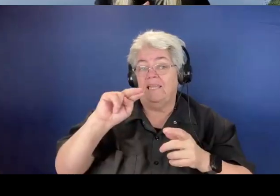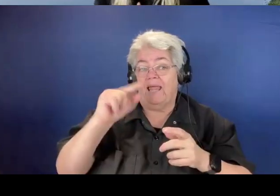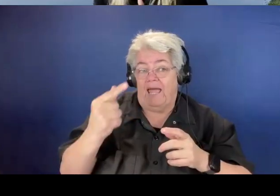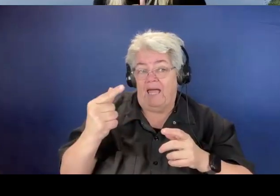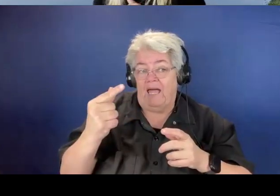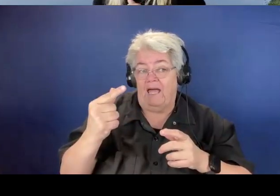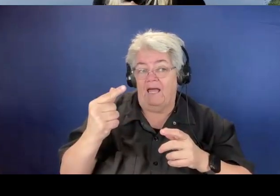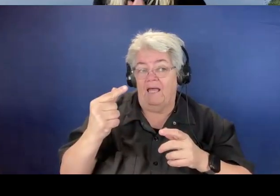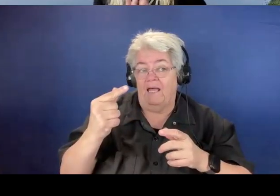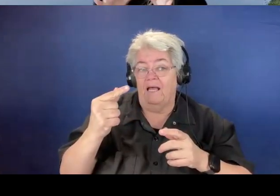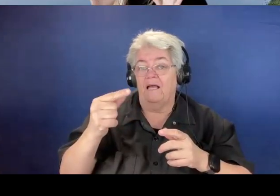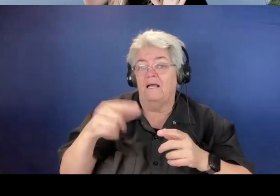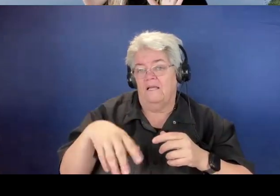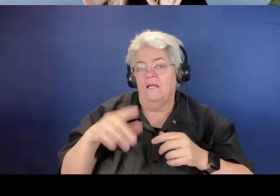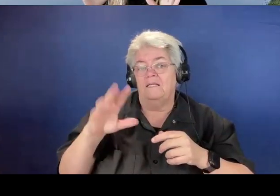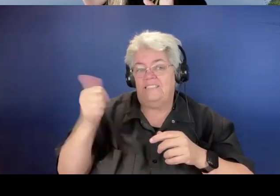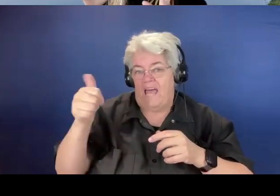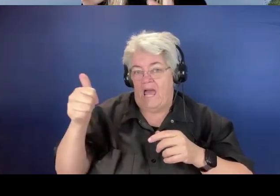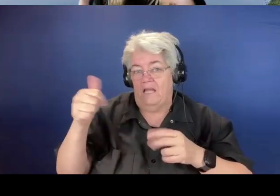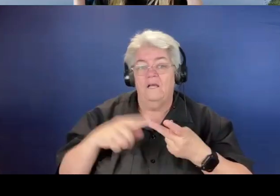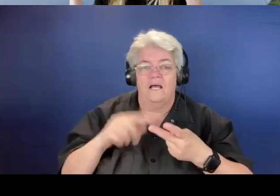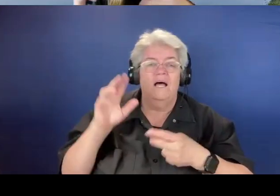Maybe you've heard of LING 6 where we have six basic sounds.